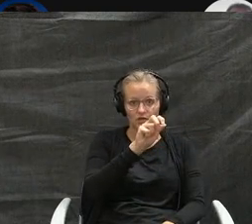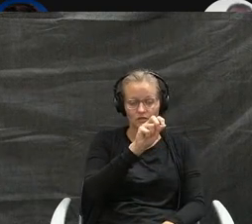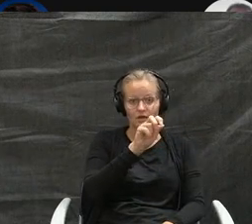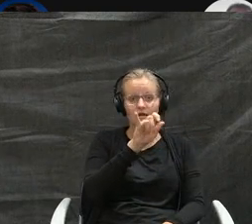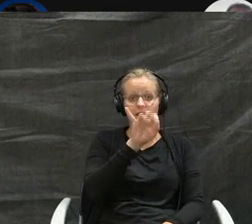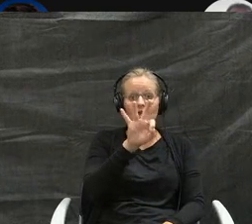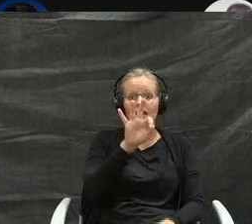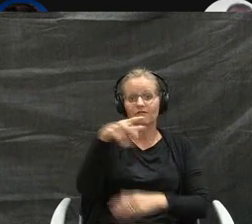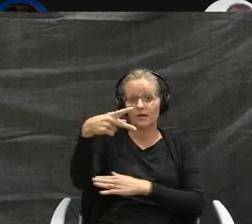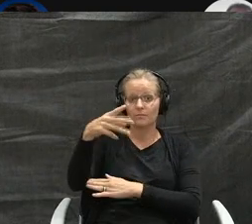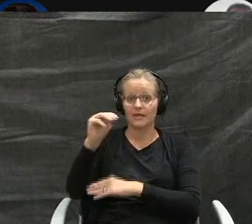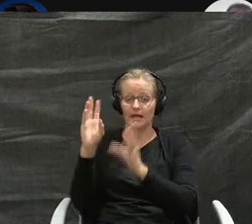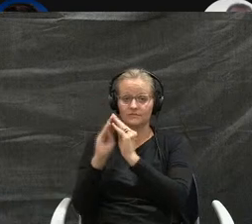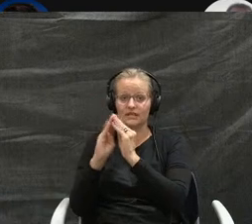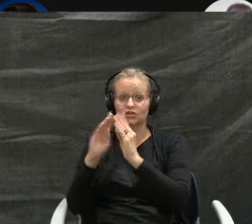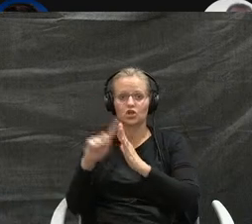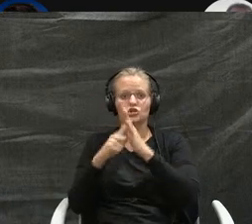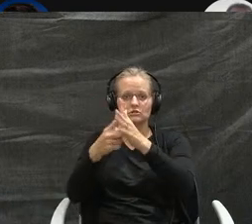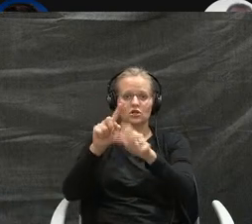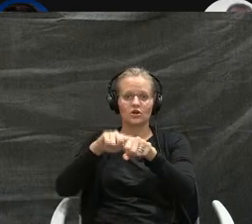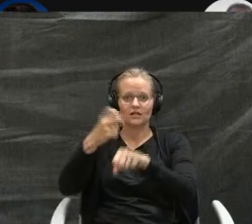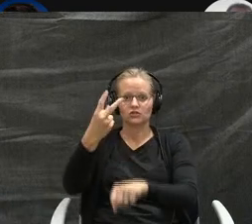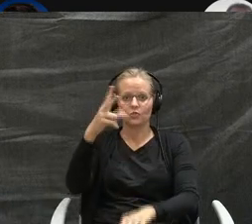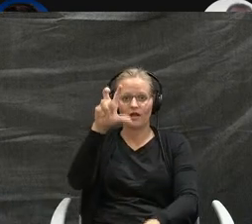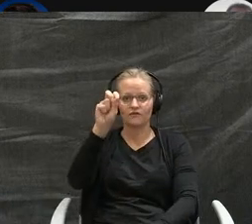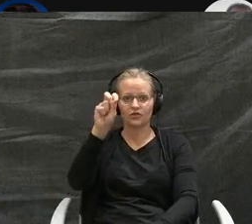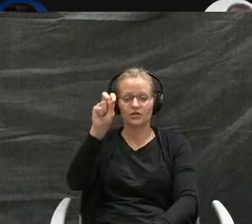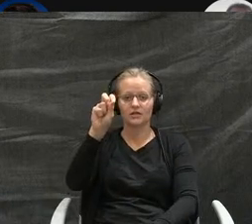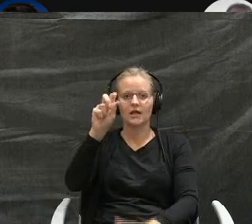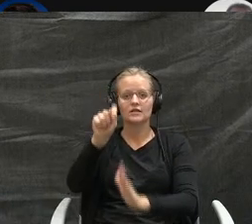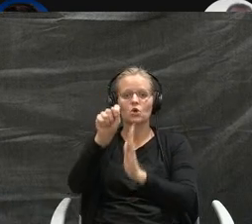session, you be starting at 12:30 with periods 1, two and